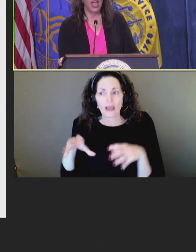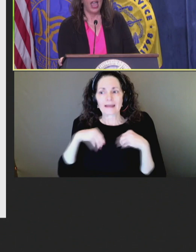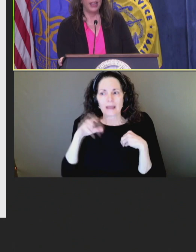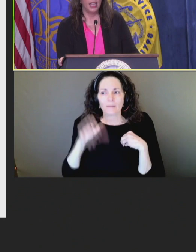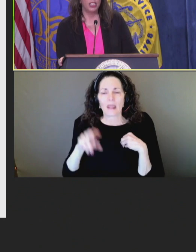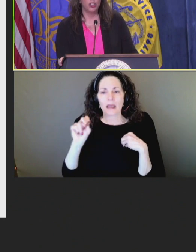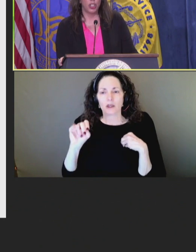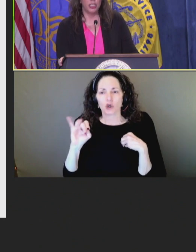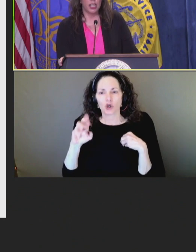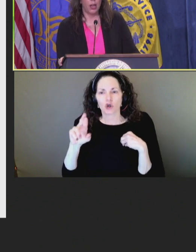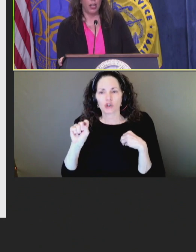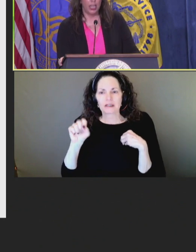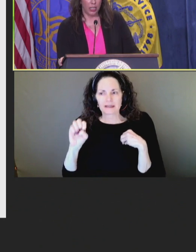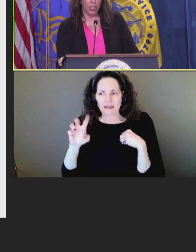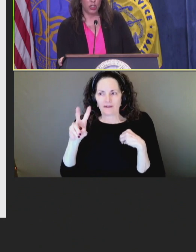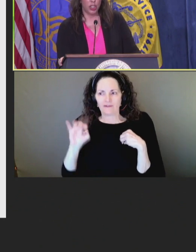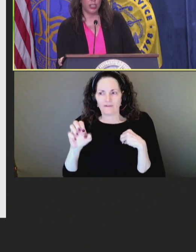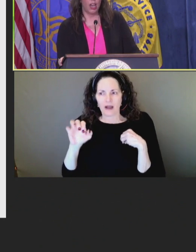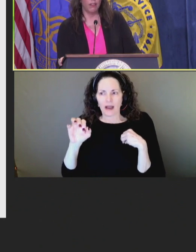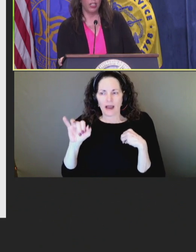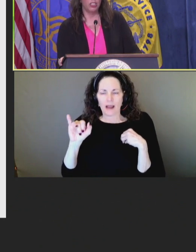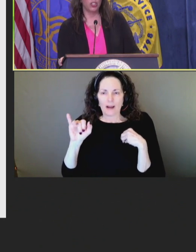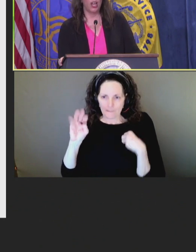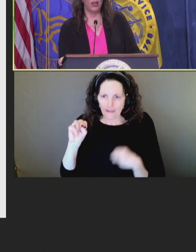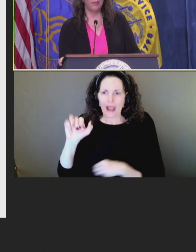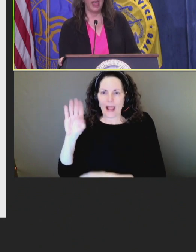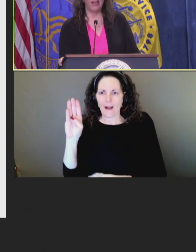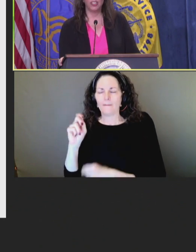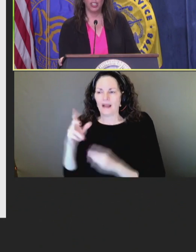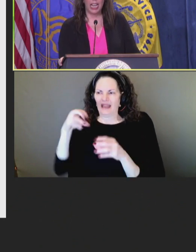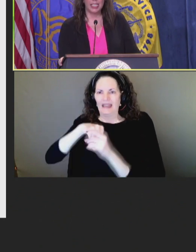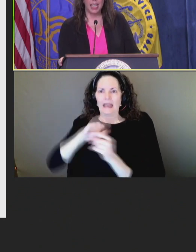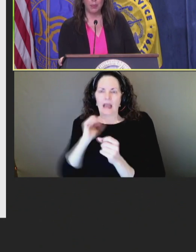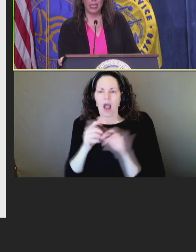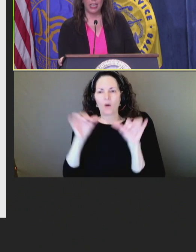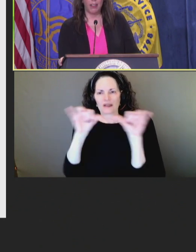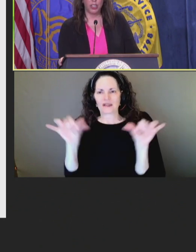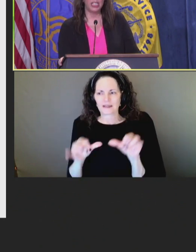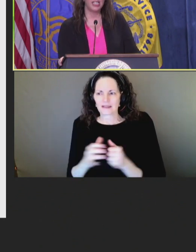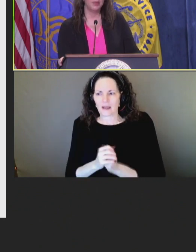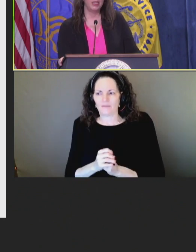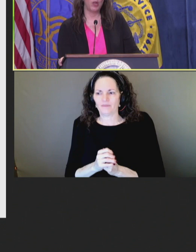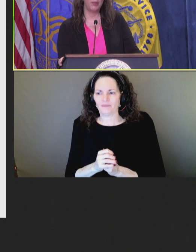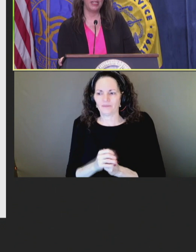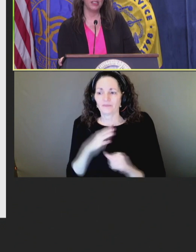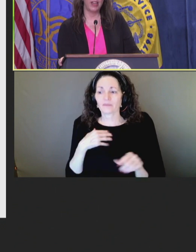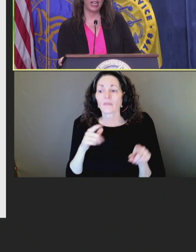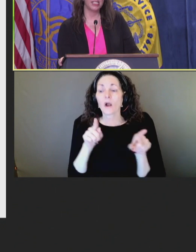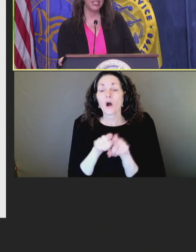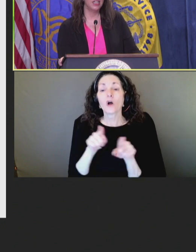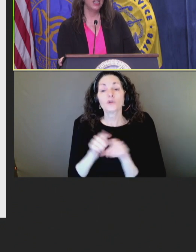And then insurance coverage. After an ACIP -- after ACIP recommends a vaccine,